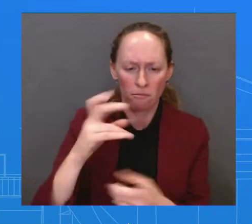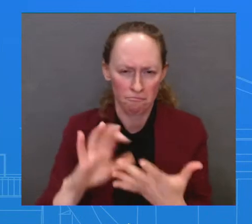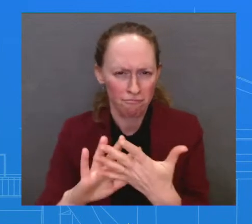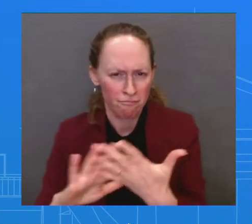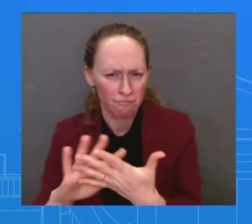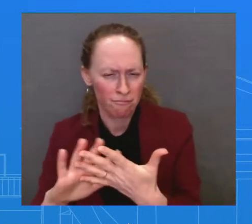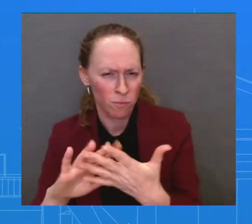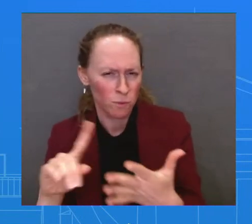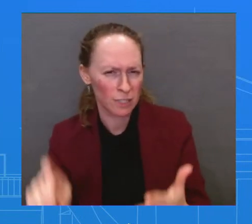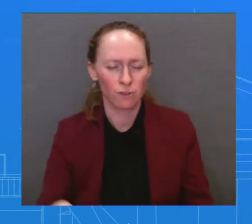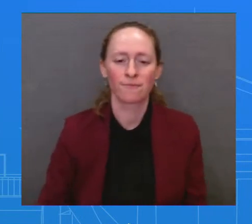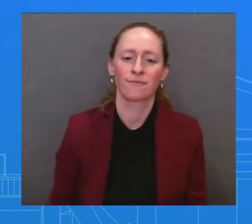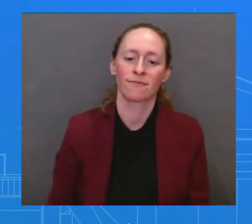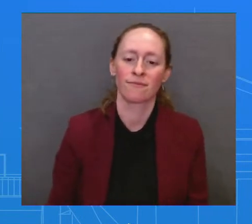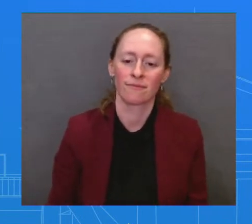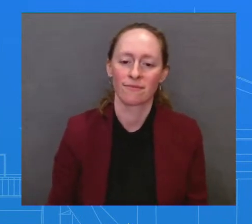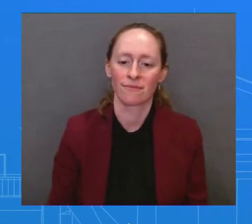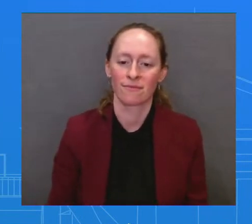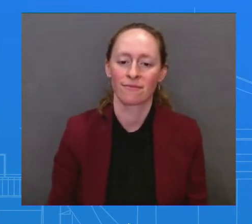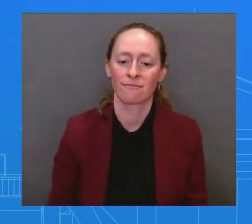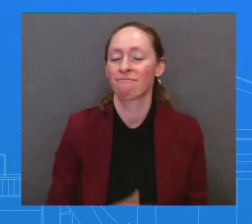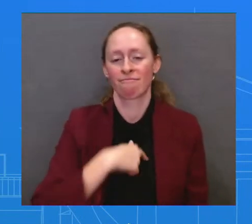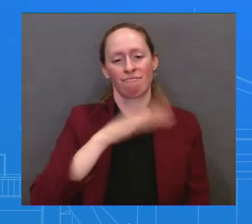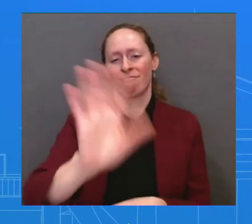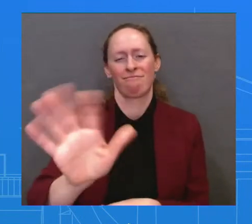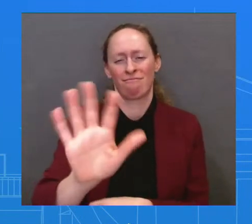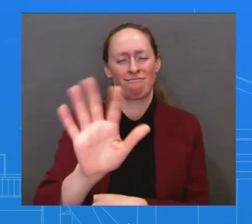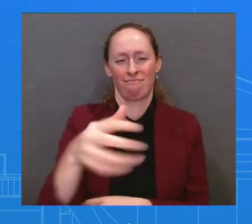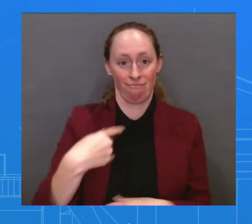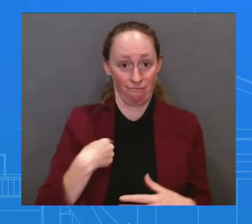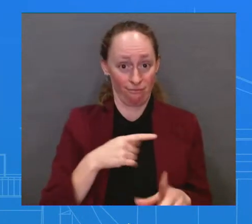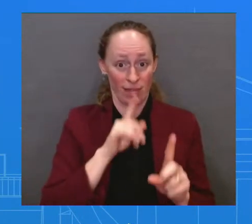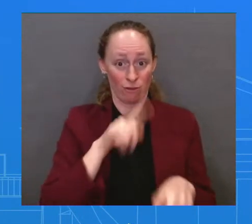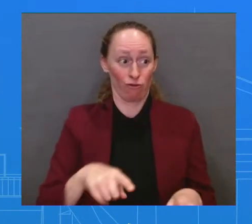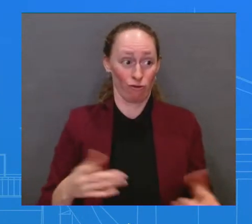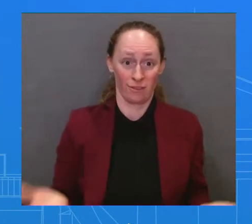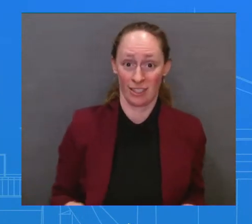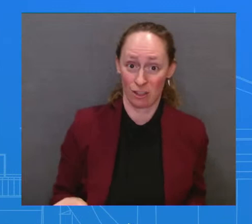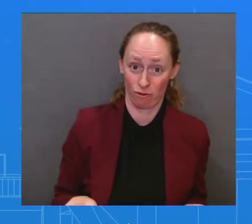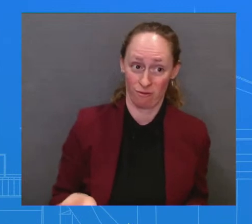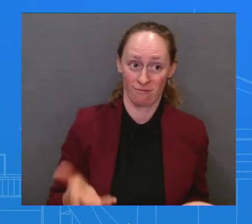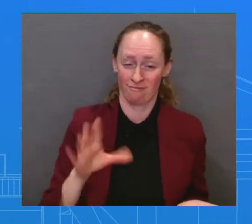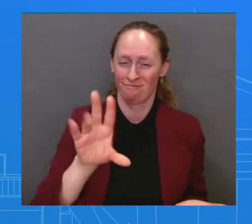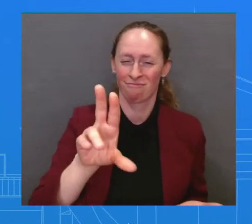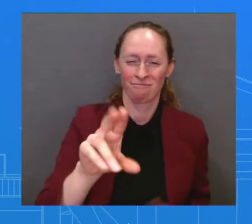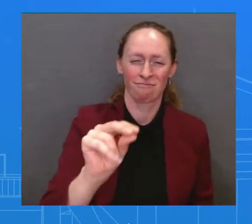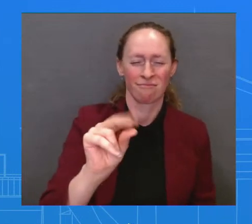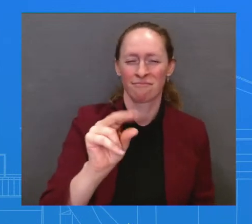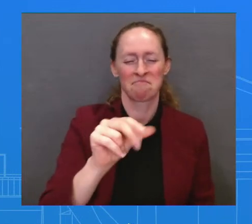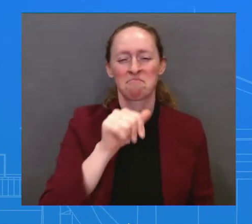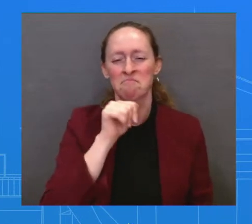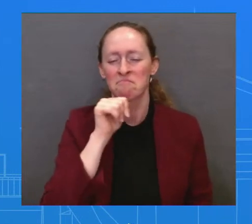I will let that process play out. We are in, as I said before, continuous communication and consultation with the Canadian government.